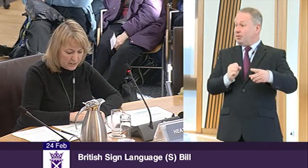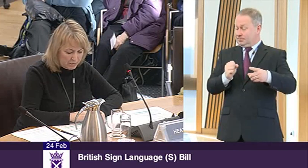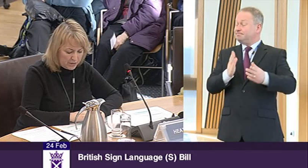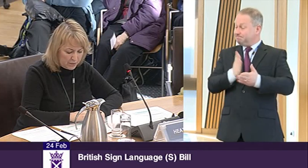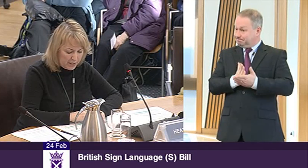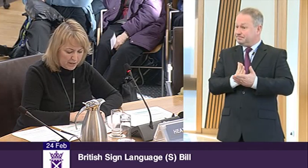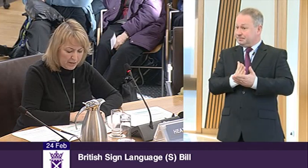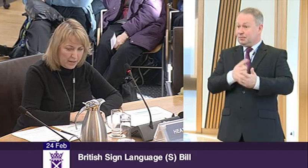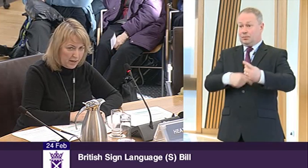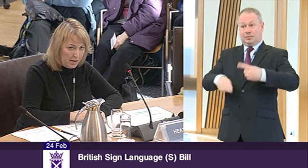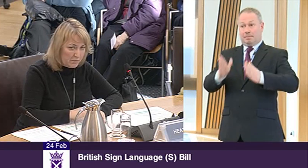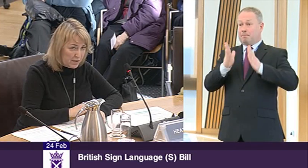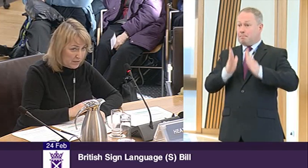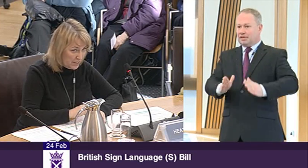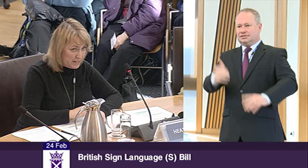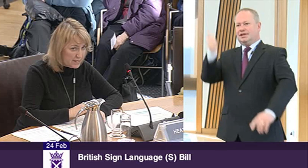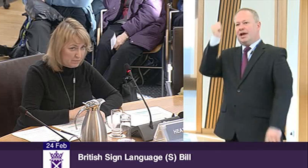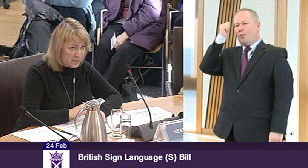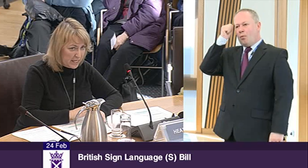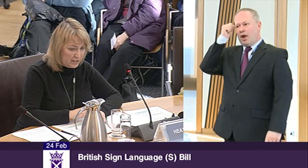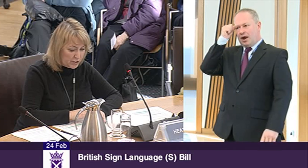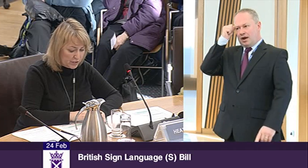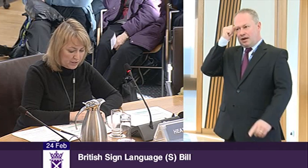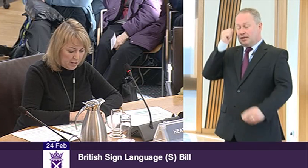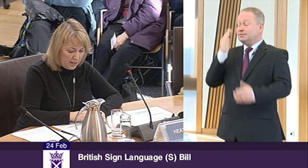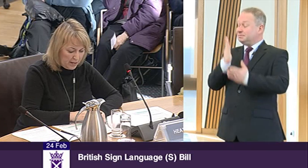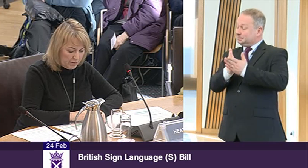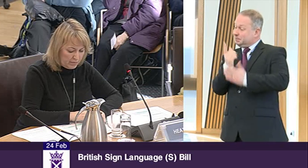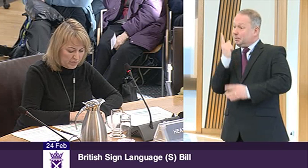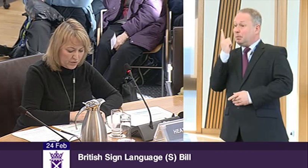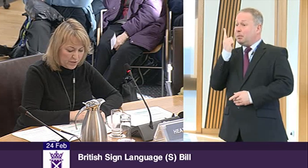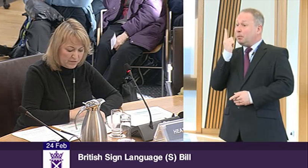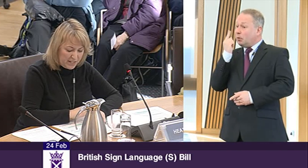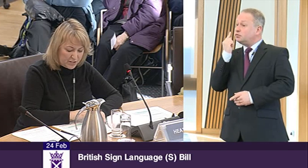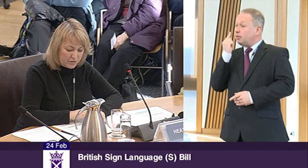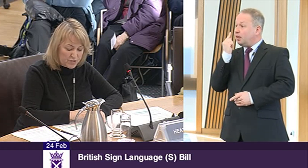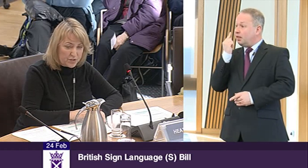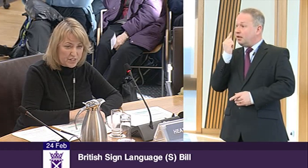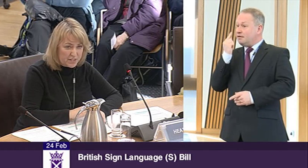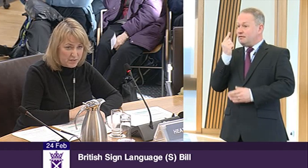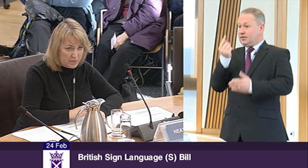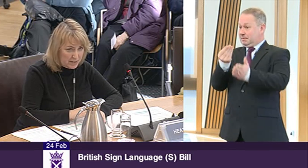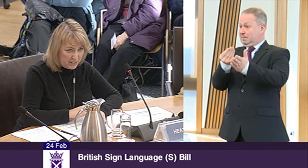We need to be aware that financial resources could be diverted from the additional support